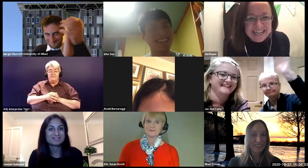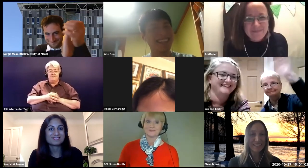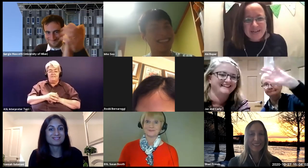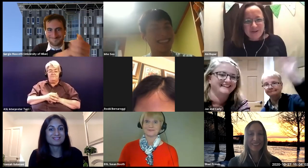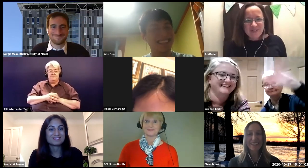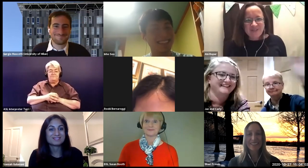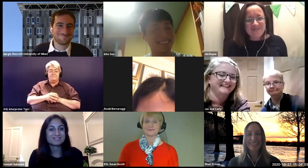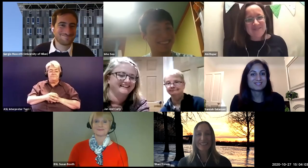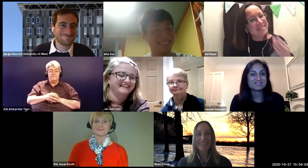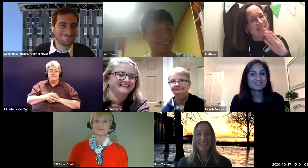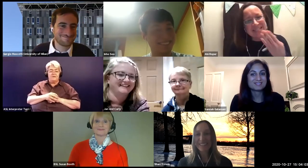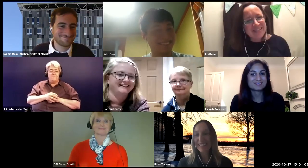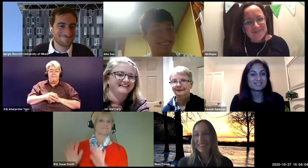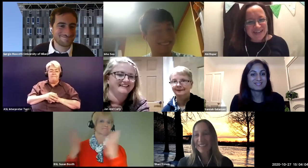big applause for everyone and thank you so much